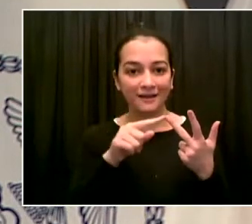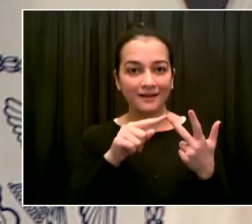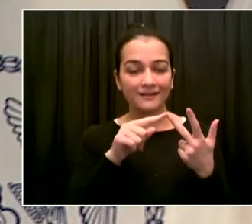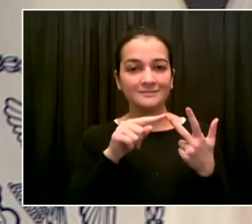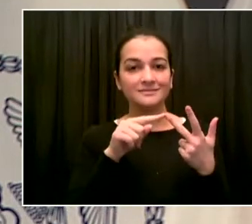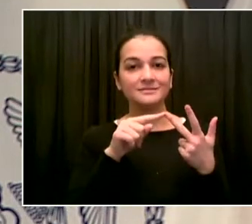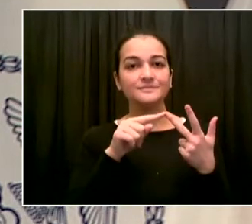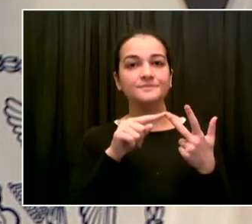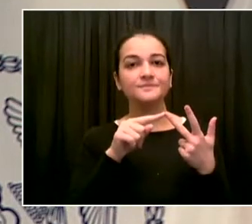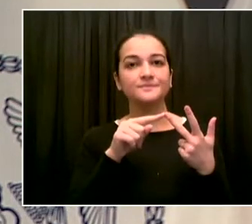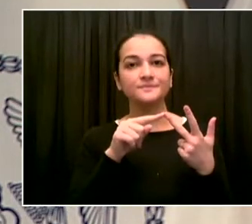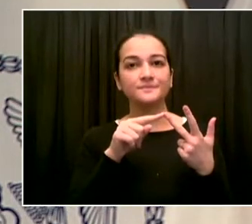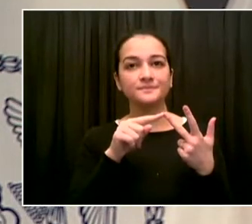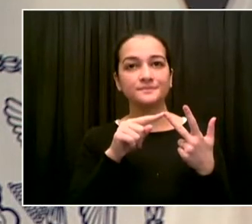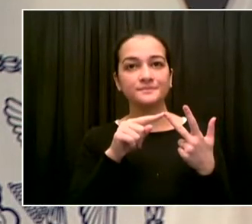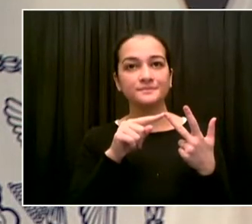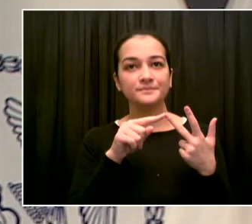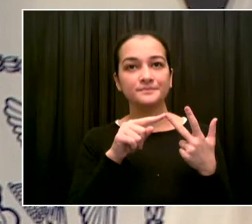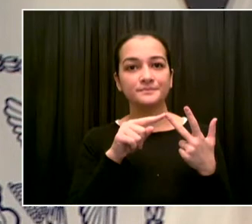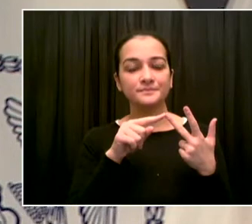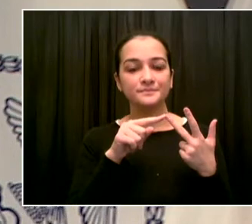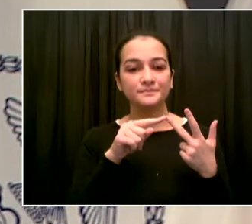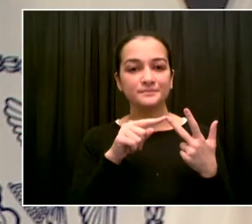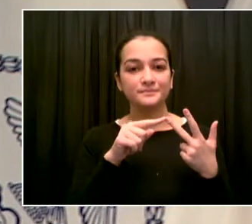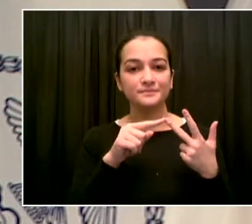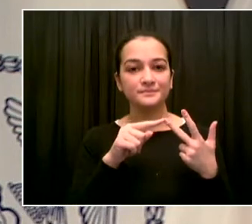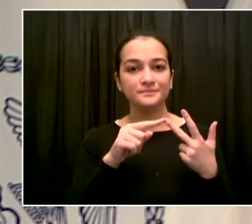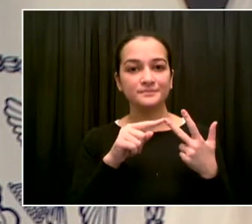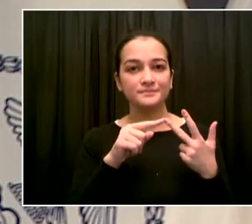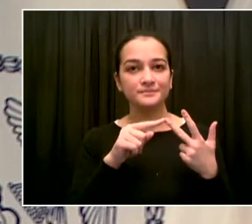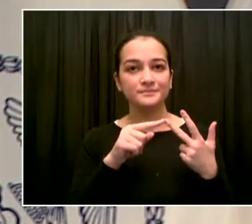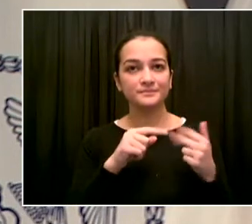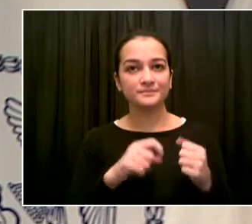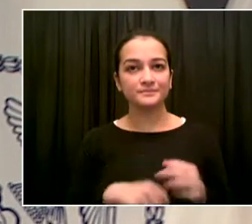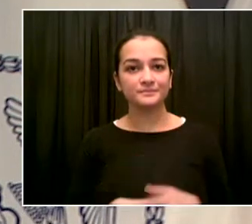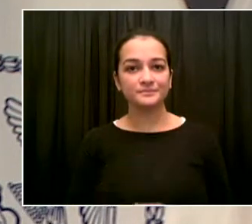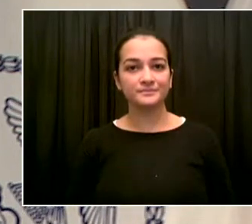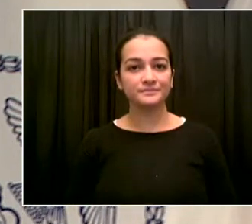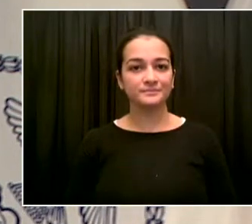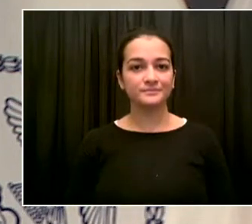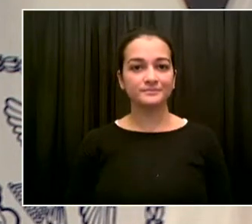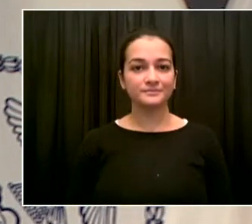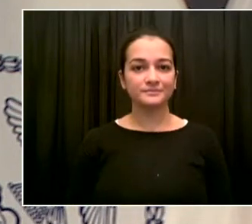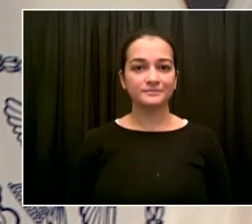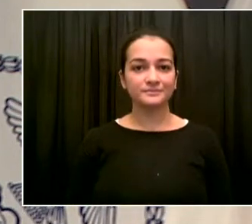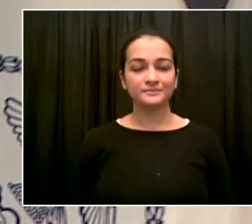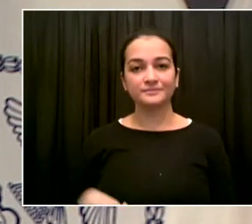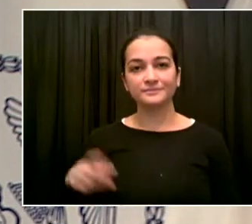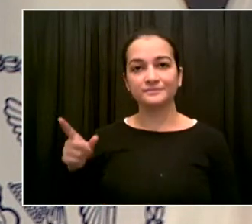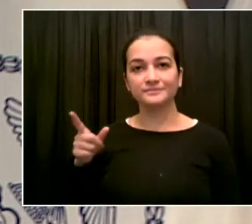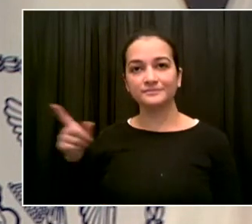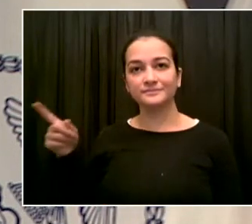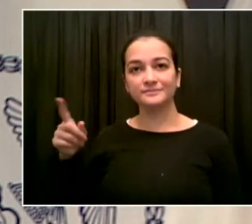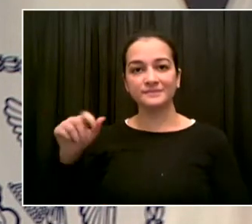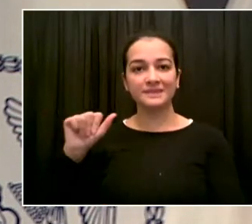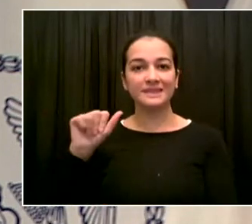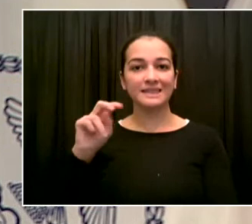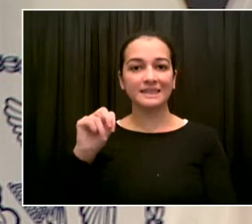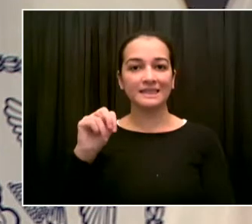EXECUTIVE DIRECTOR OF THE NEW YORK CITY TRADE CORE AND PRESIDENT OF NEW